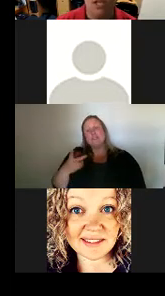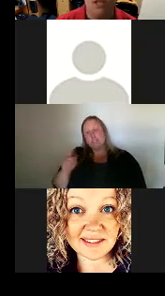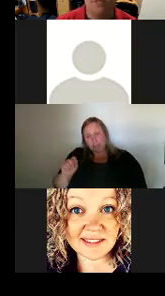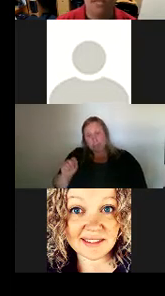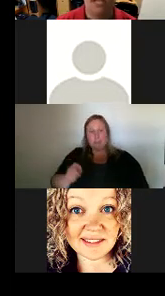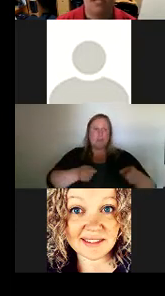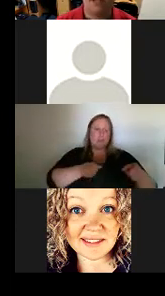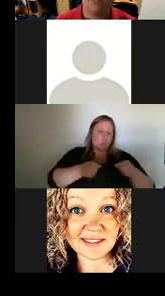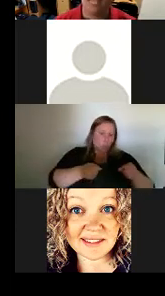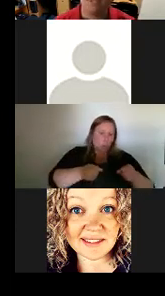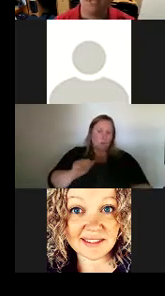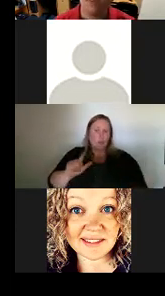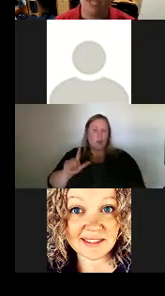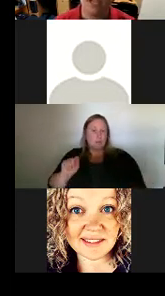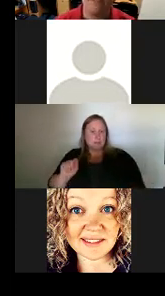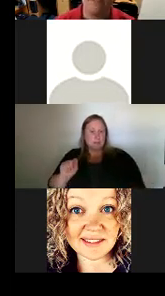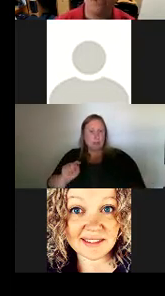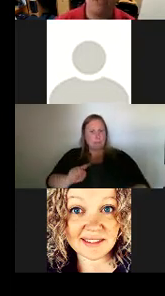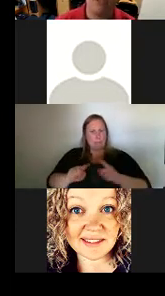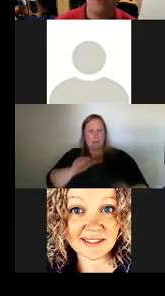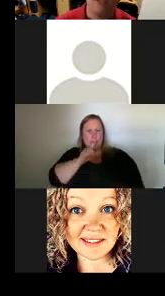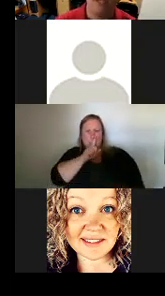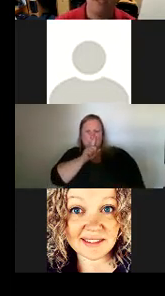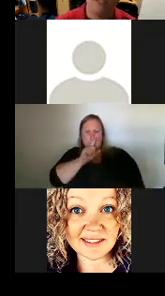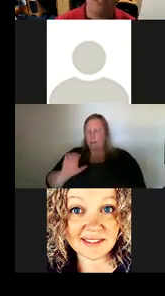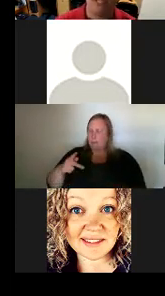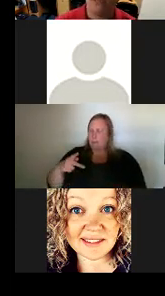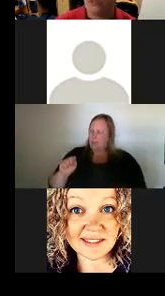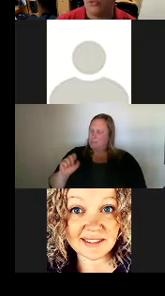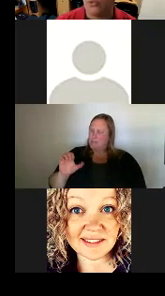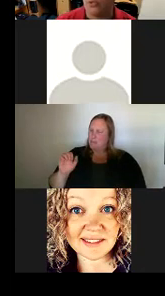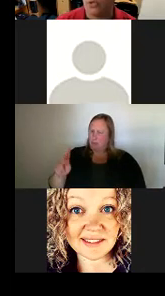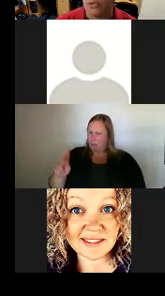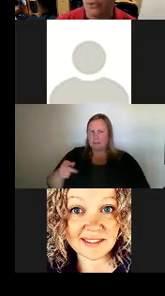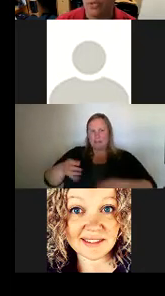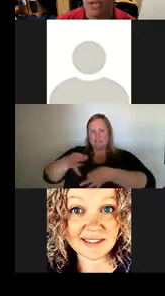INSTEAD OF CAPS LOCK, IT'S EITHER SEARCH OR LAUNCHER.